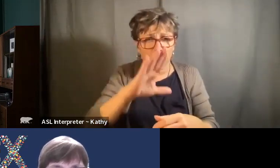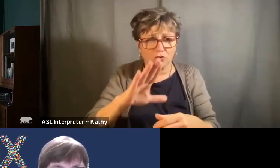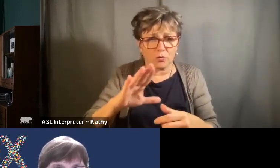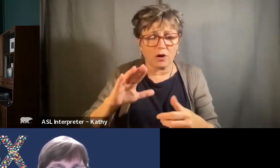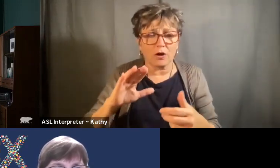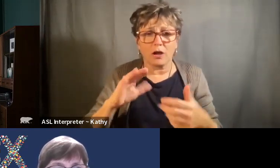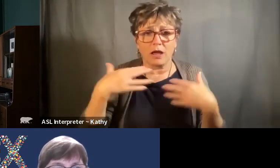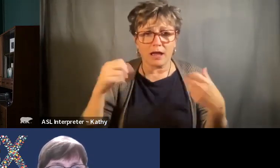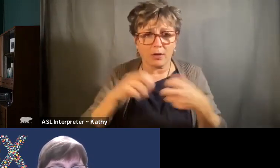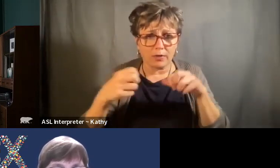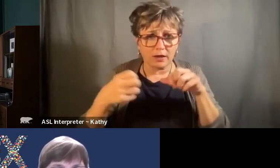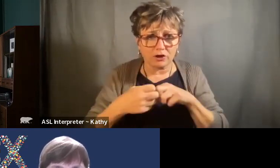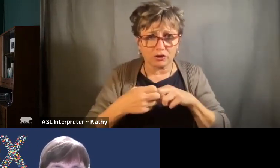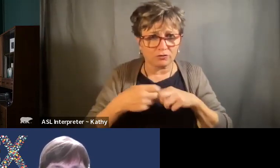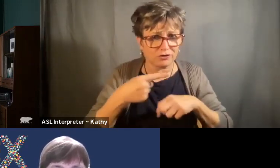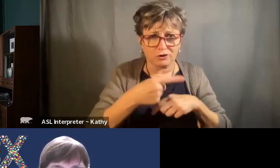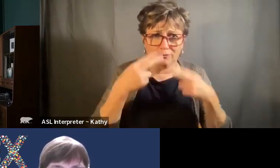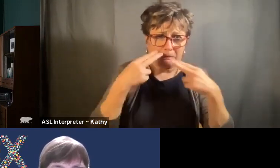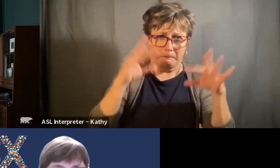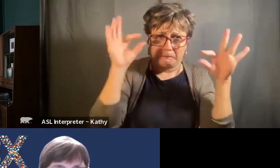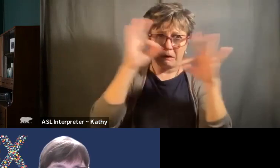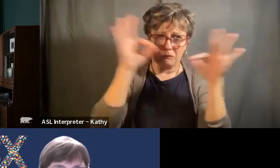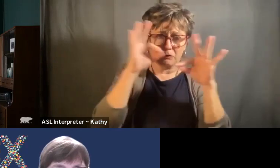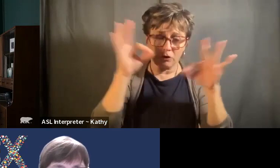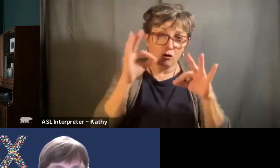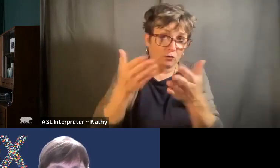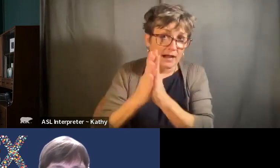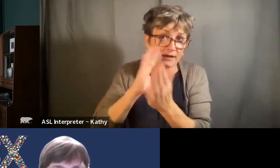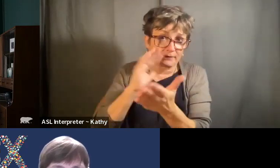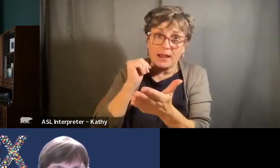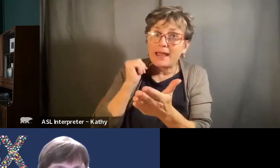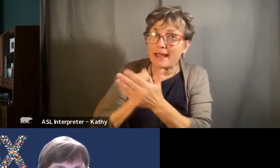that we need to take into consideration then we will we will bring it back to our team and see